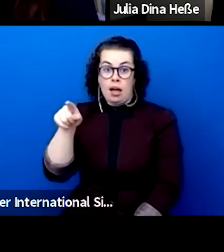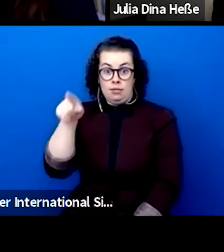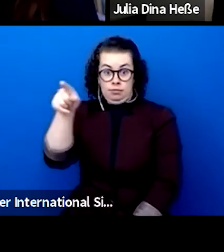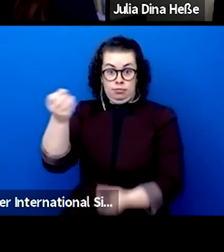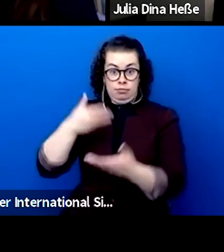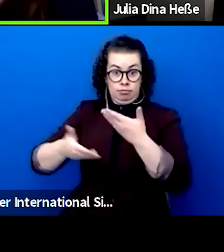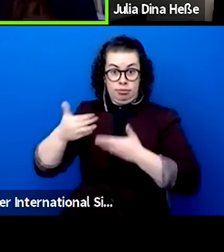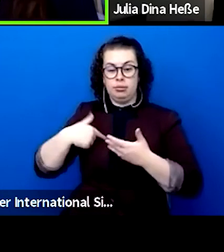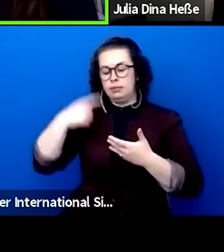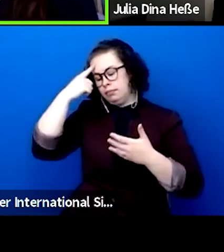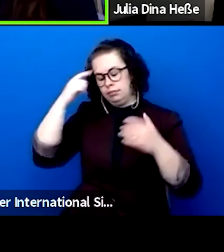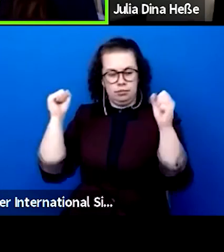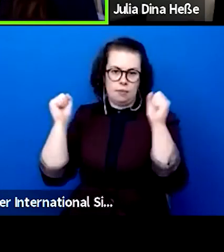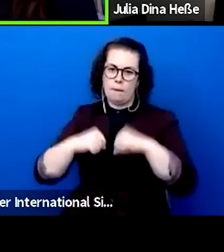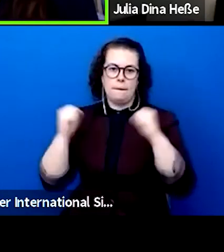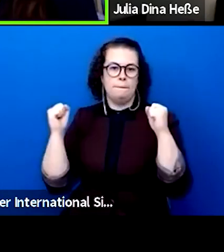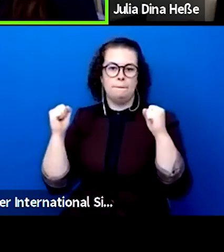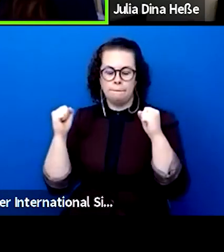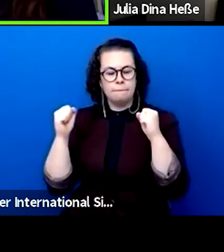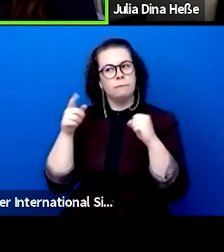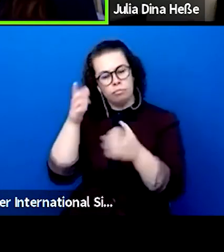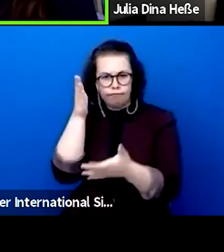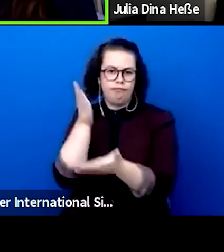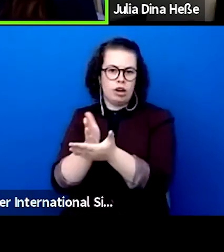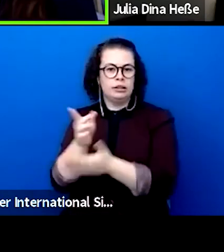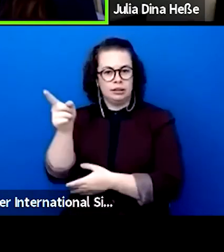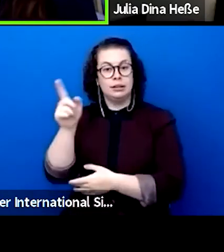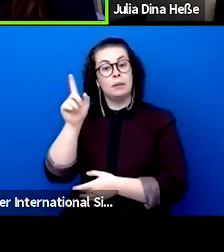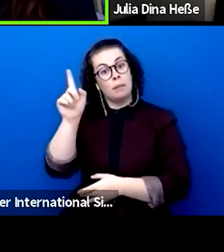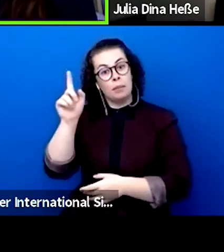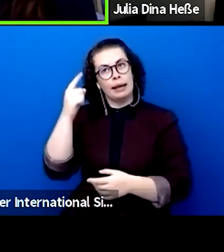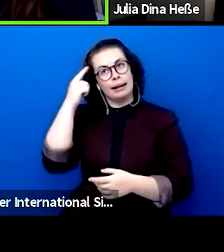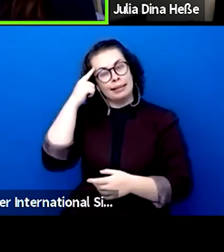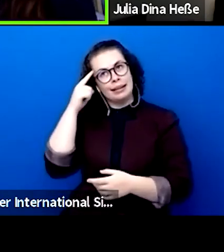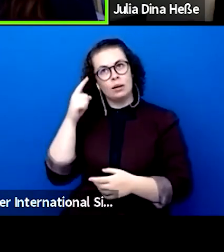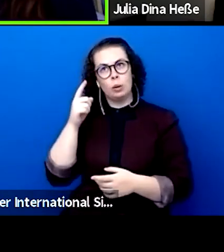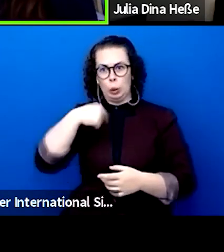also does though, is it requires us to think differently about how we view quality and what